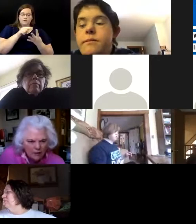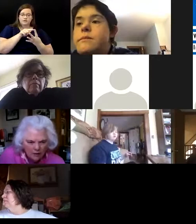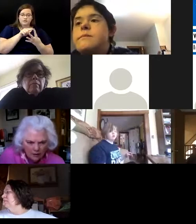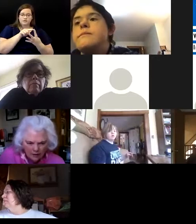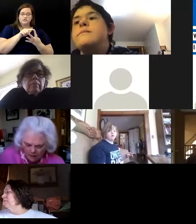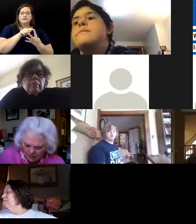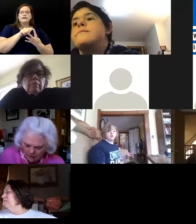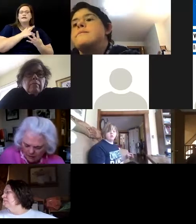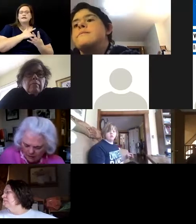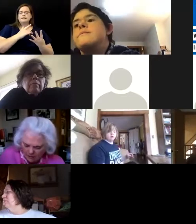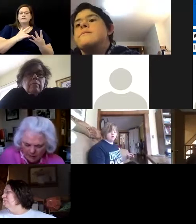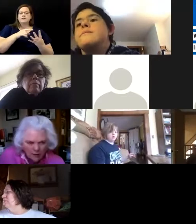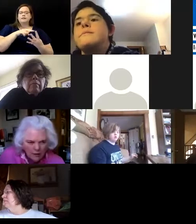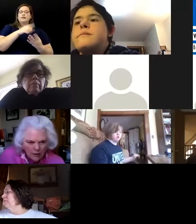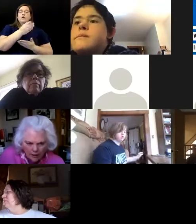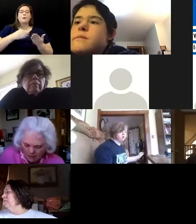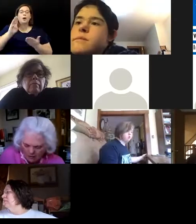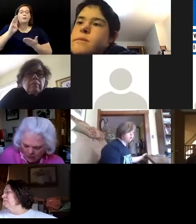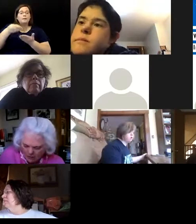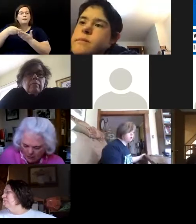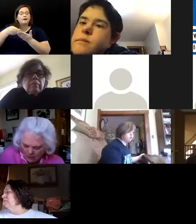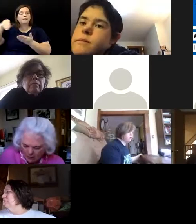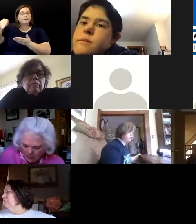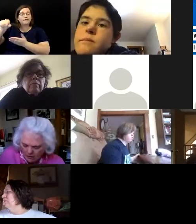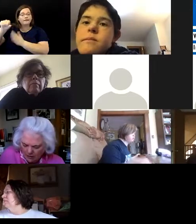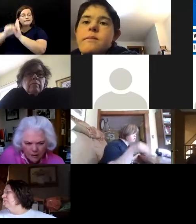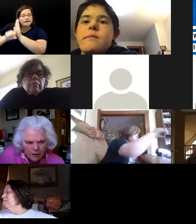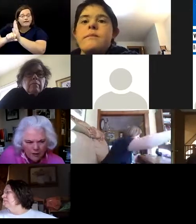typically the part B money that we send to states and states use in a variety of different ways.